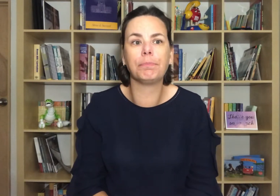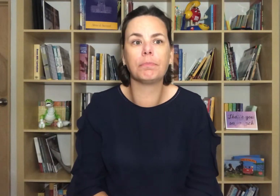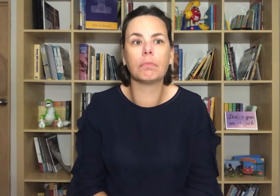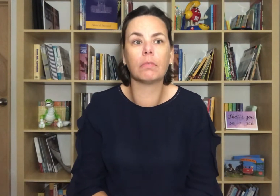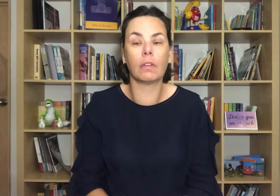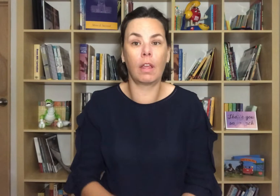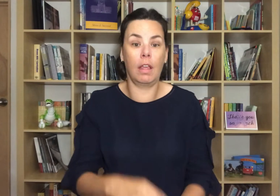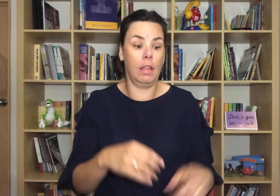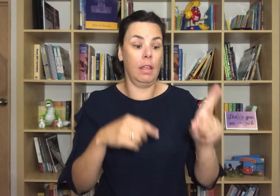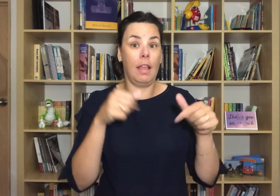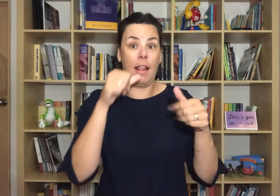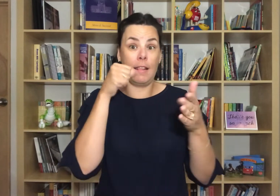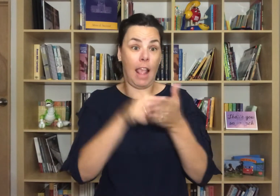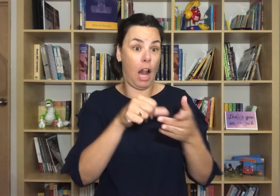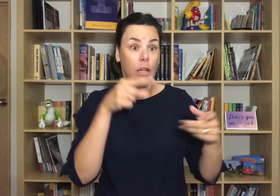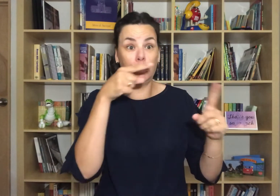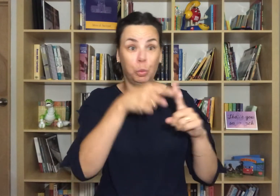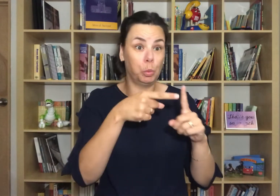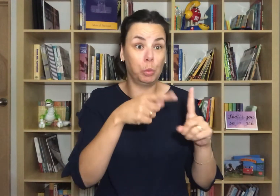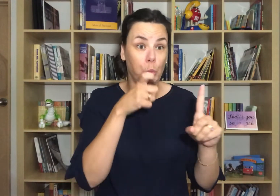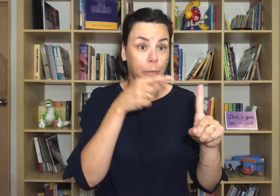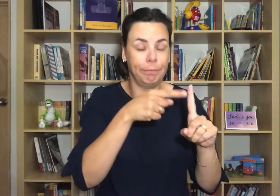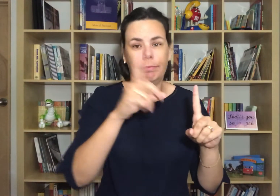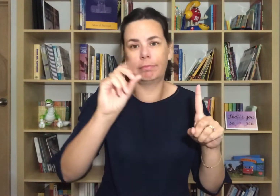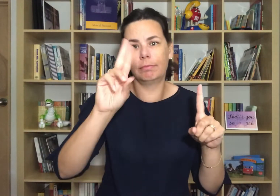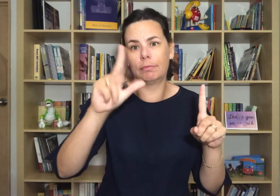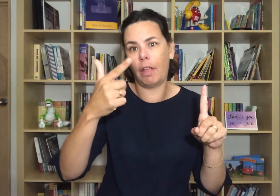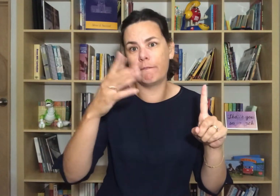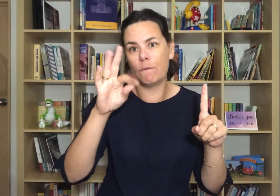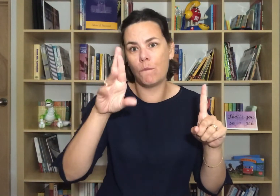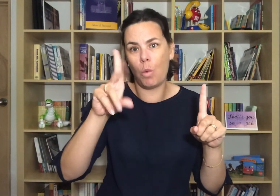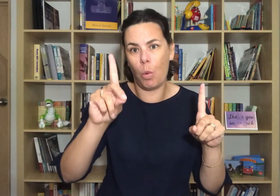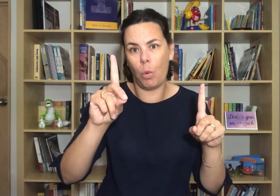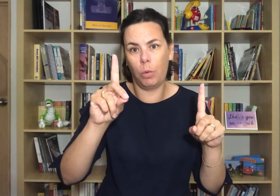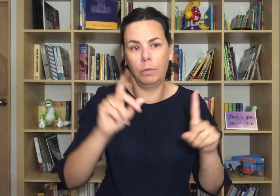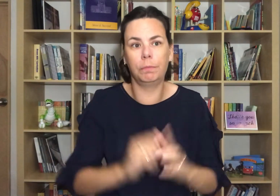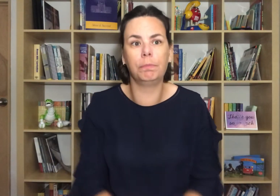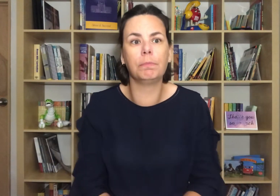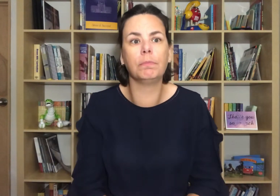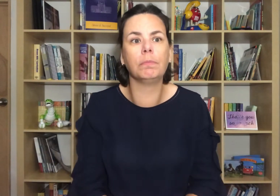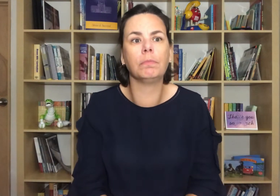My letter to Premier Doug Ford...